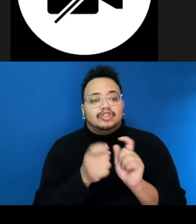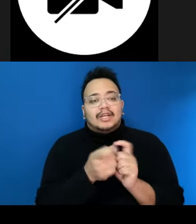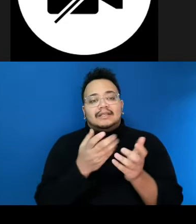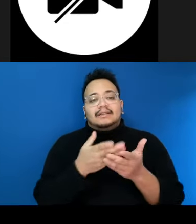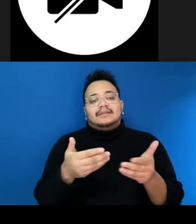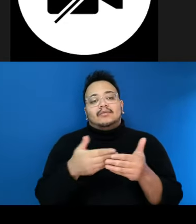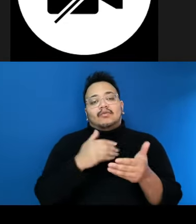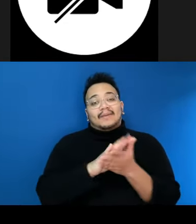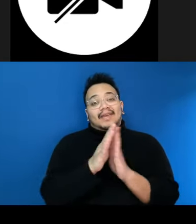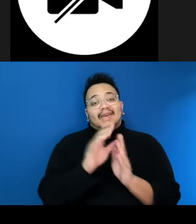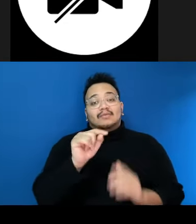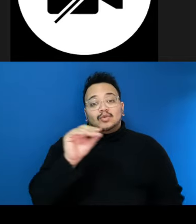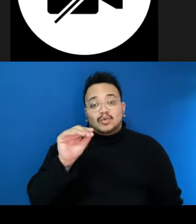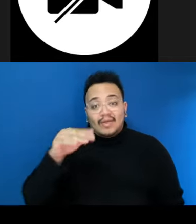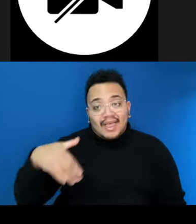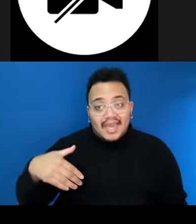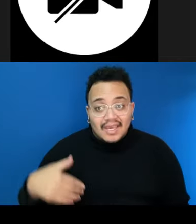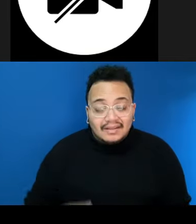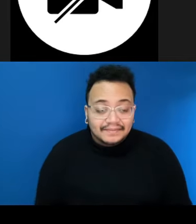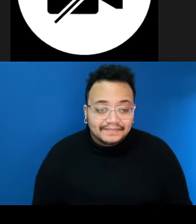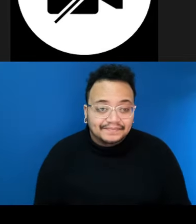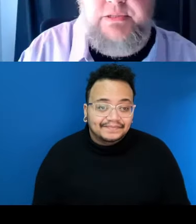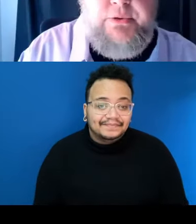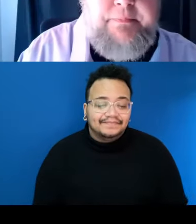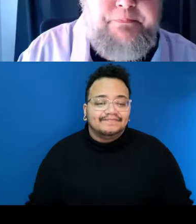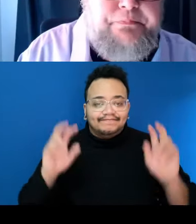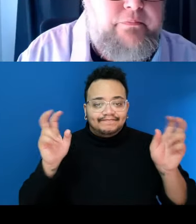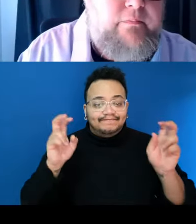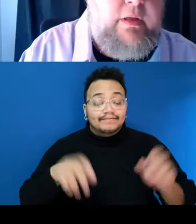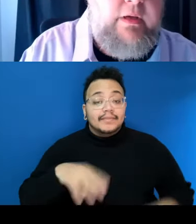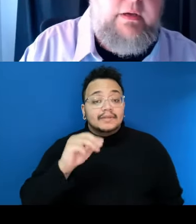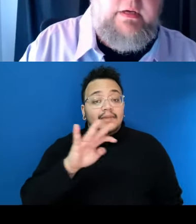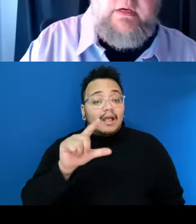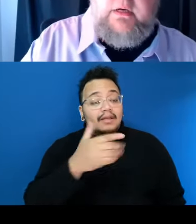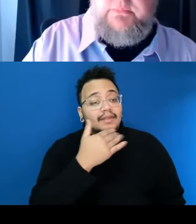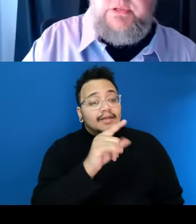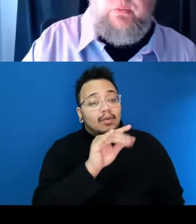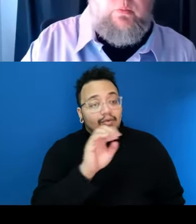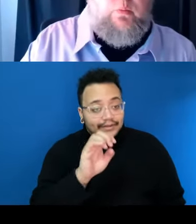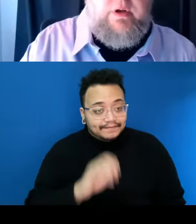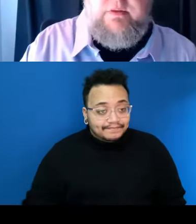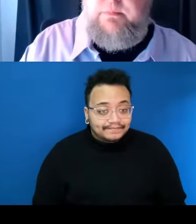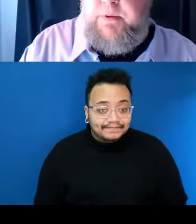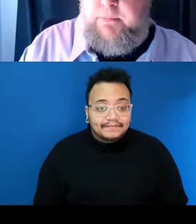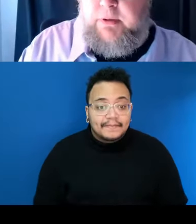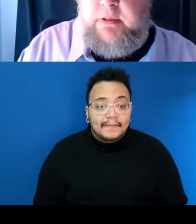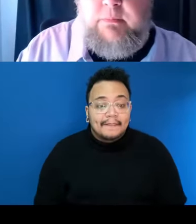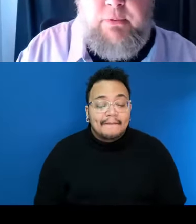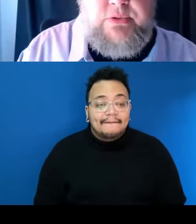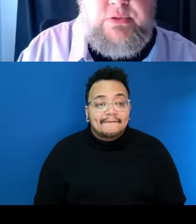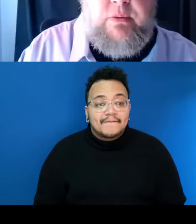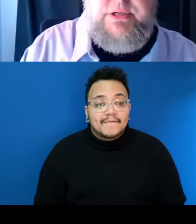"before it was too late." Great, thanks Loree. So one of the people in the brainstorm,